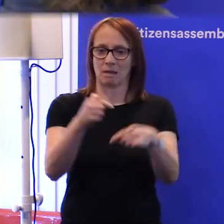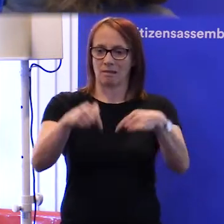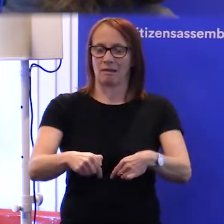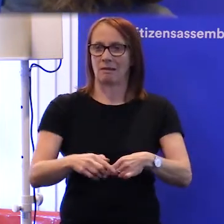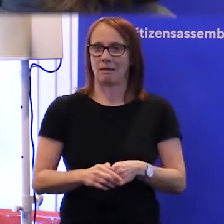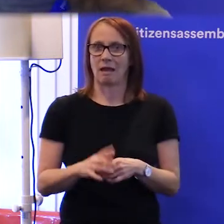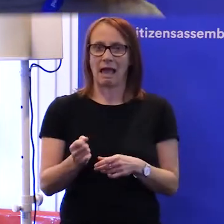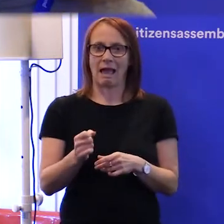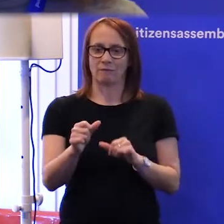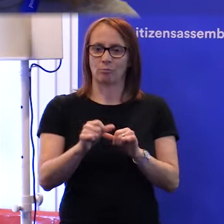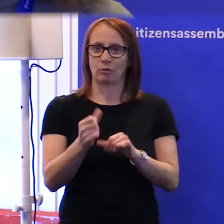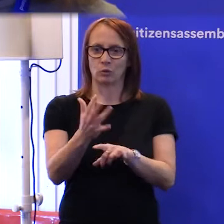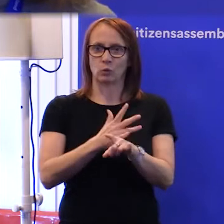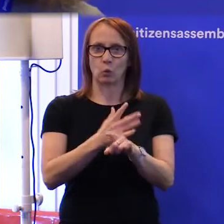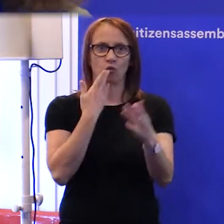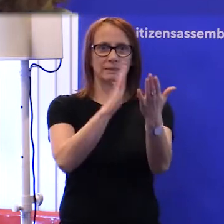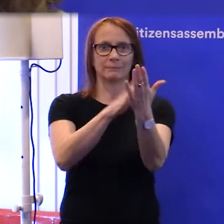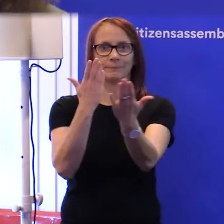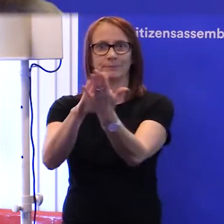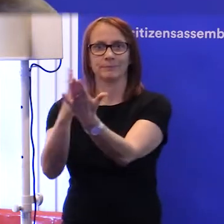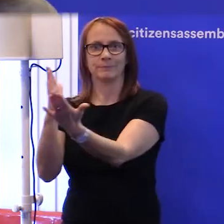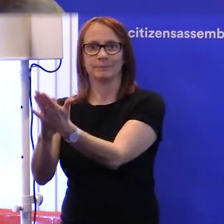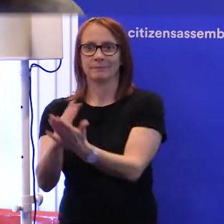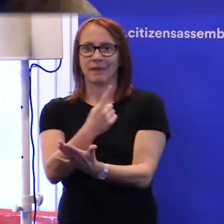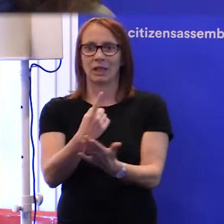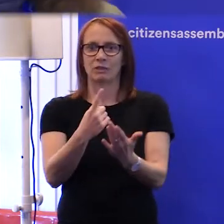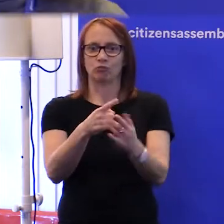biographies on the plaques attached to each room so if you're interested in